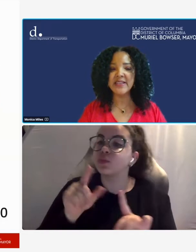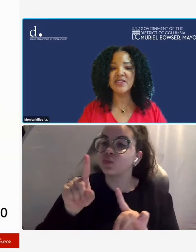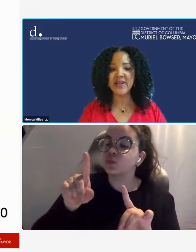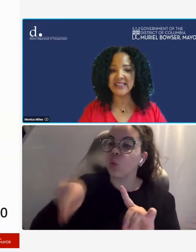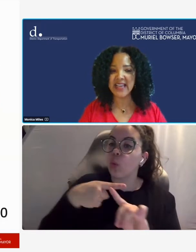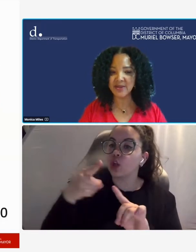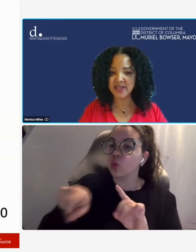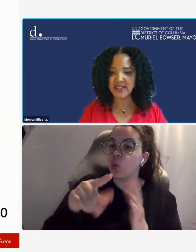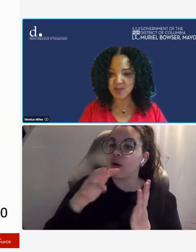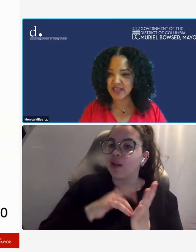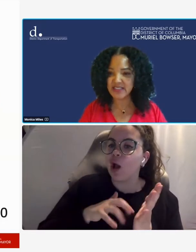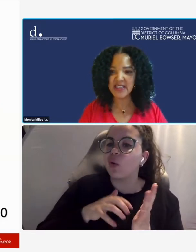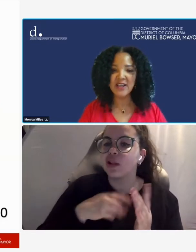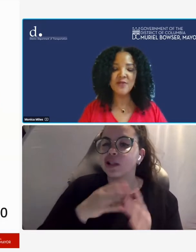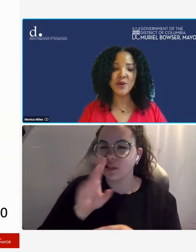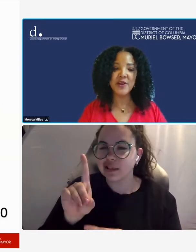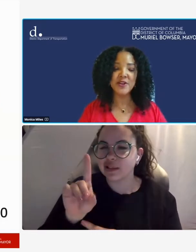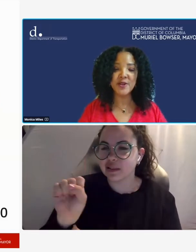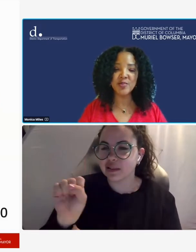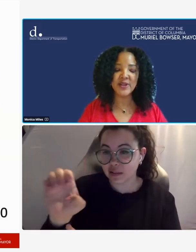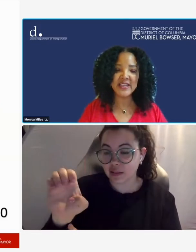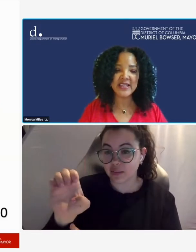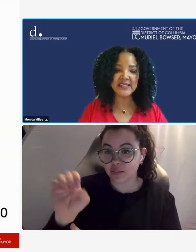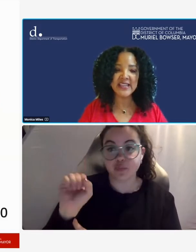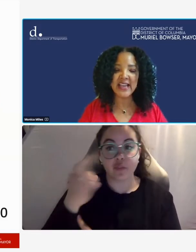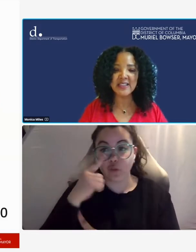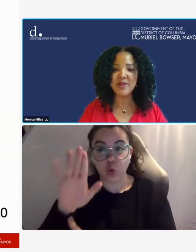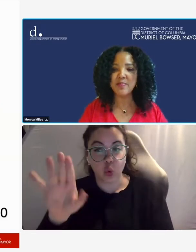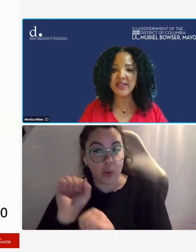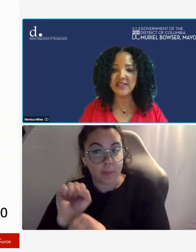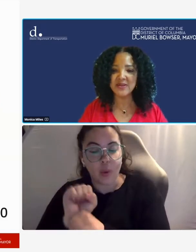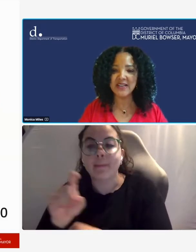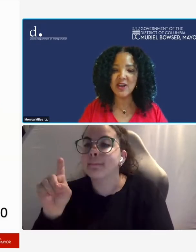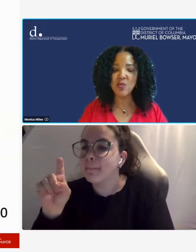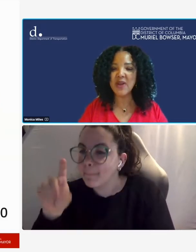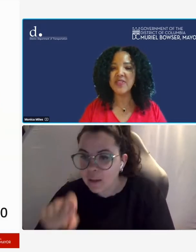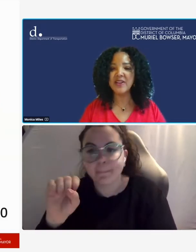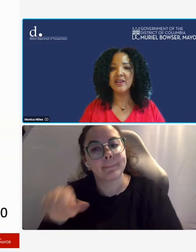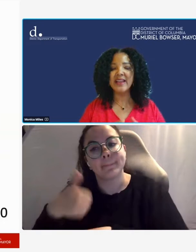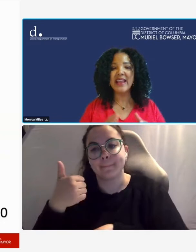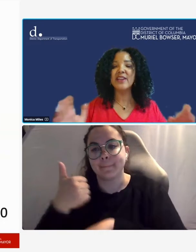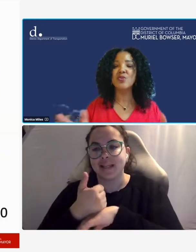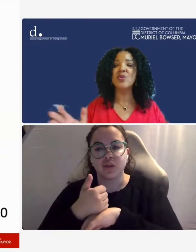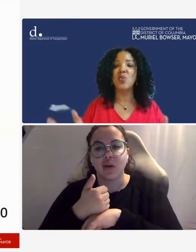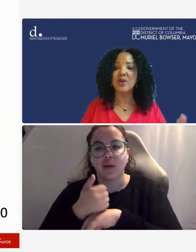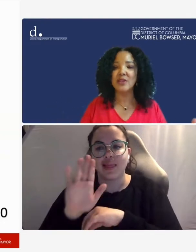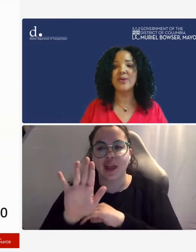direct salary expense for your employees it has to be based on what their annual workload